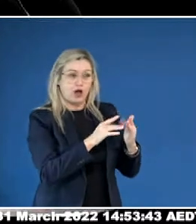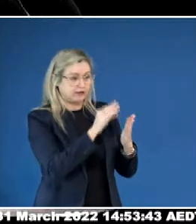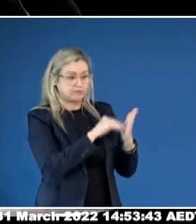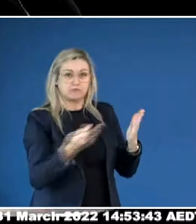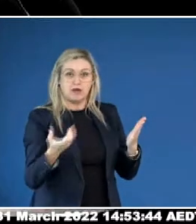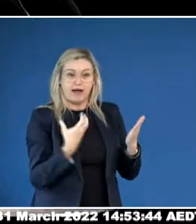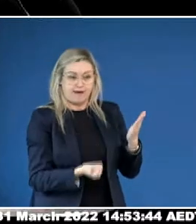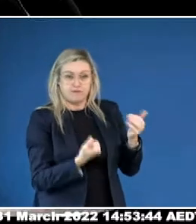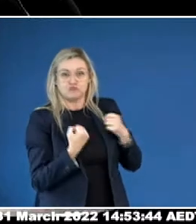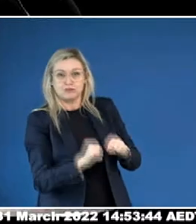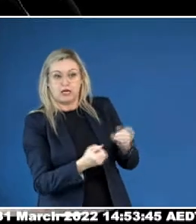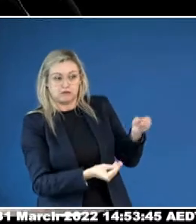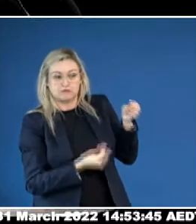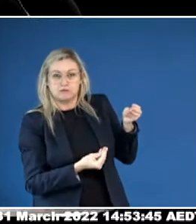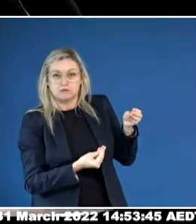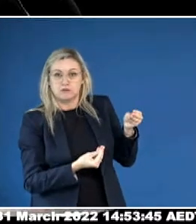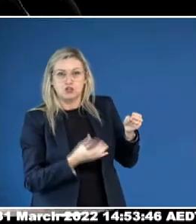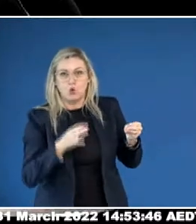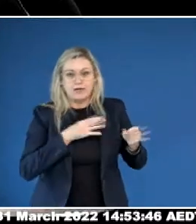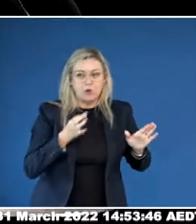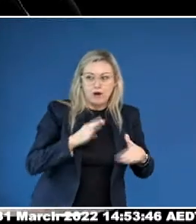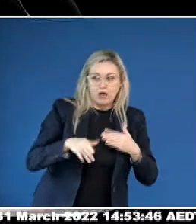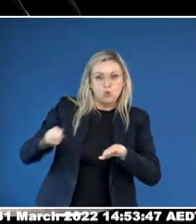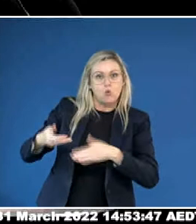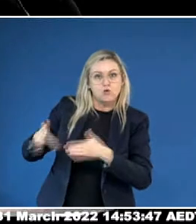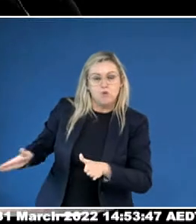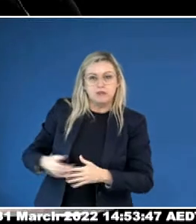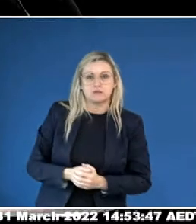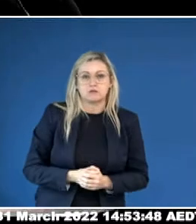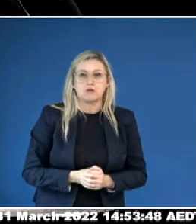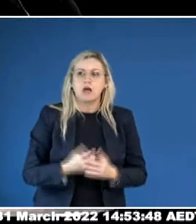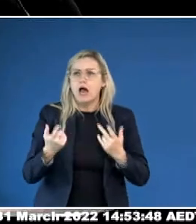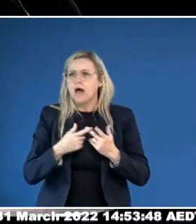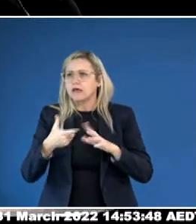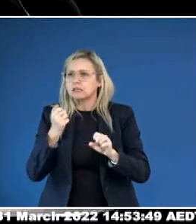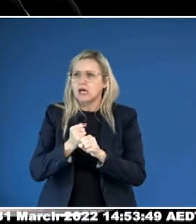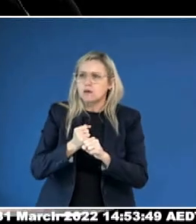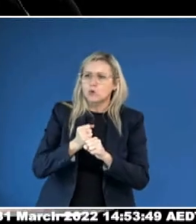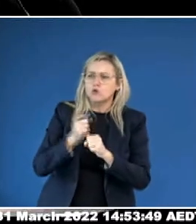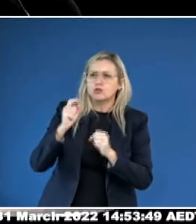And the other thing is, that if we look at the United States Violence Against Women